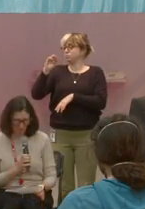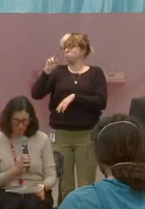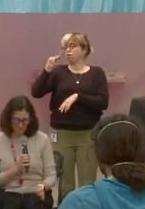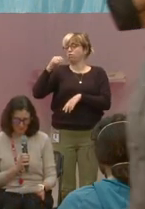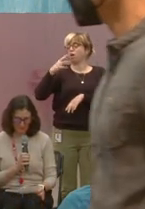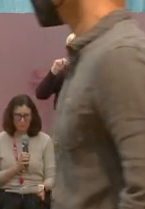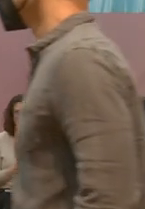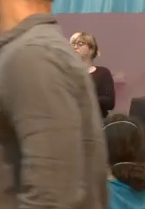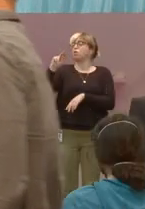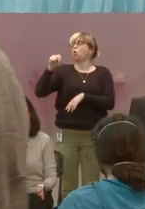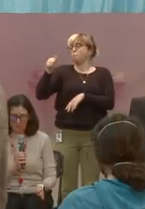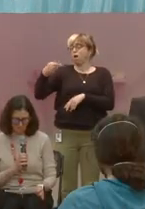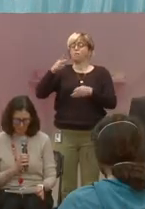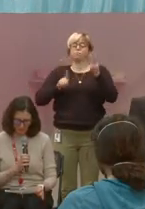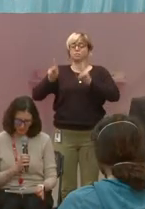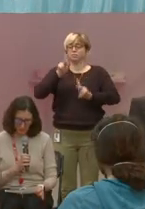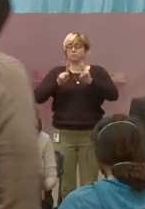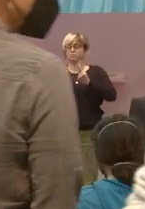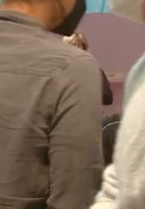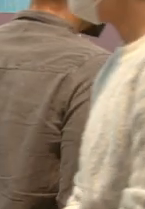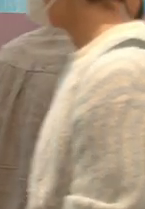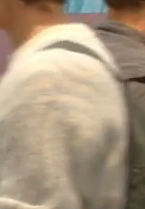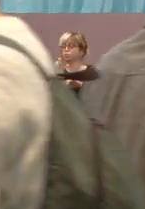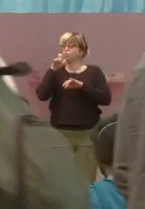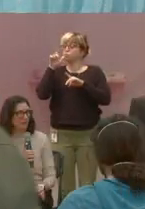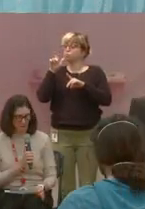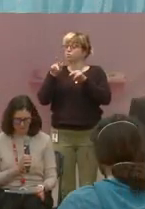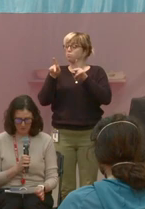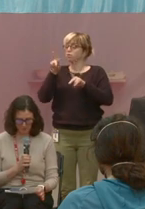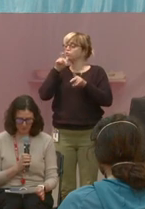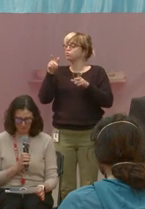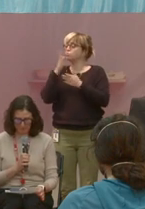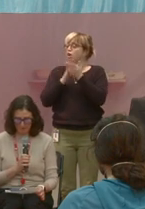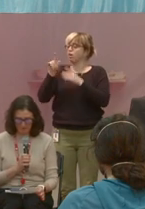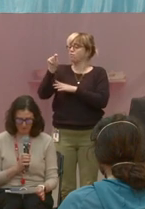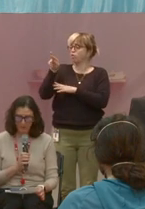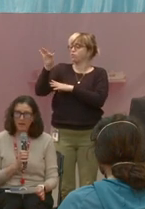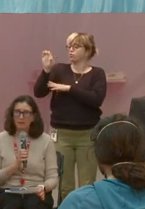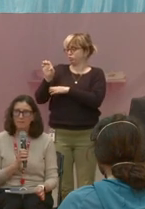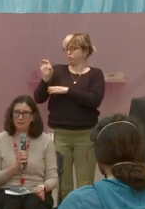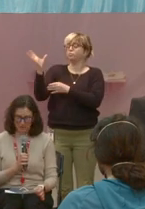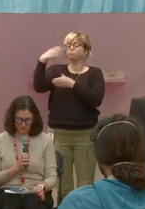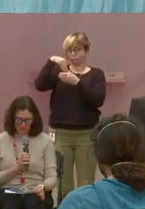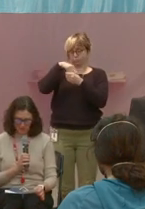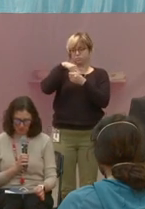peoples and the Tualatin Kalapuya, who today are part of the Confederated Tribes of Grand Ronde, and the many other native